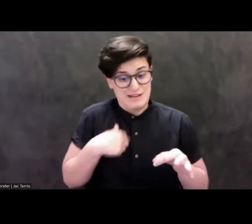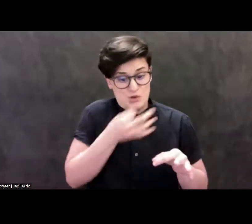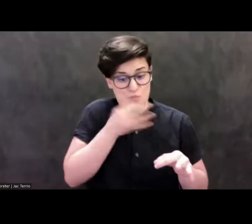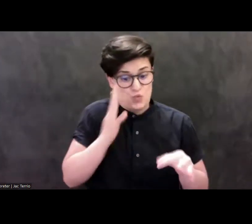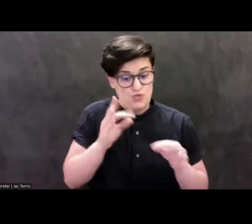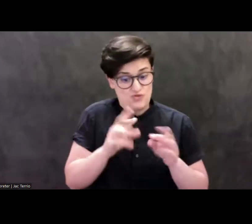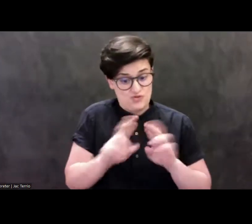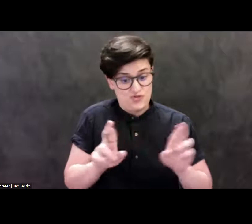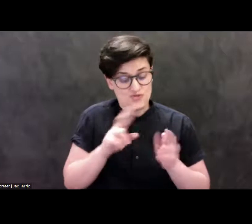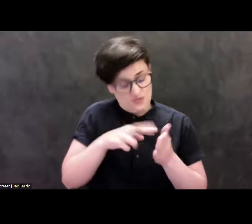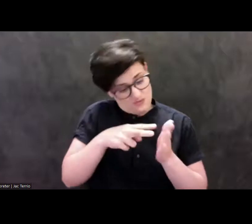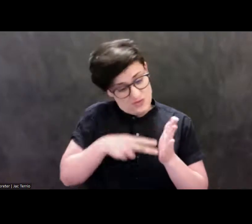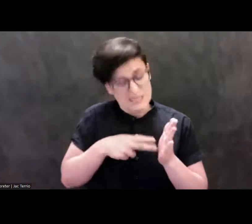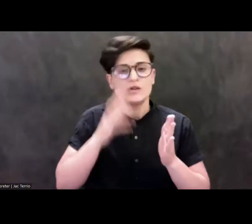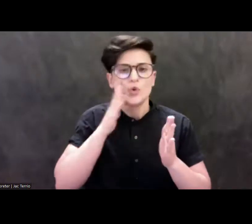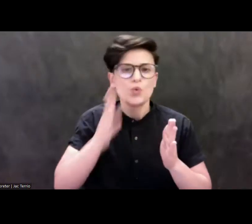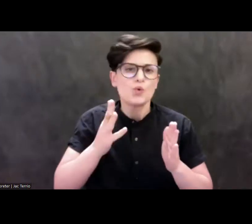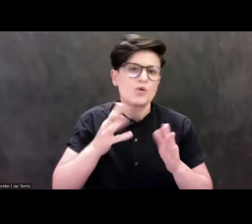cultural programs.